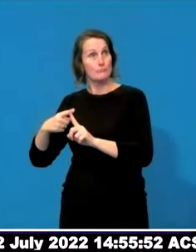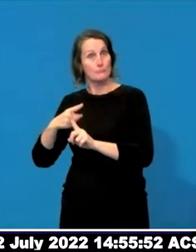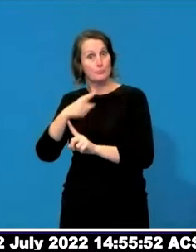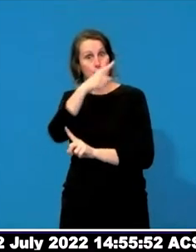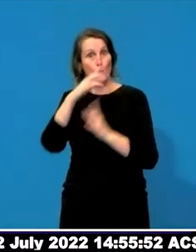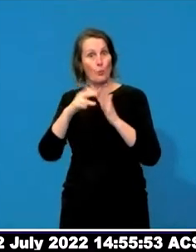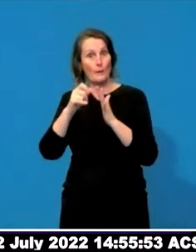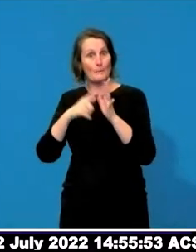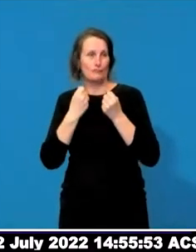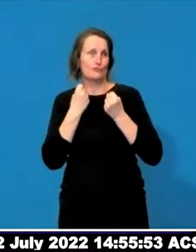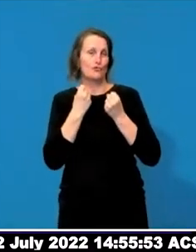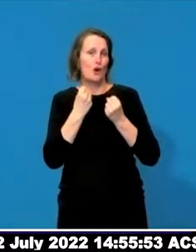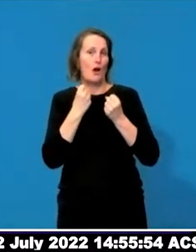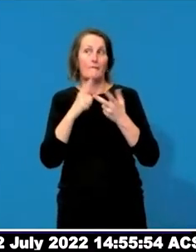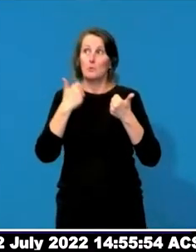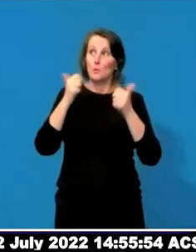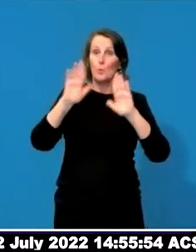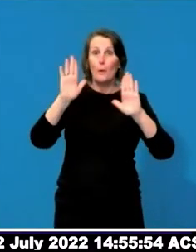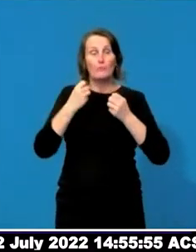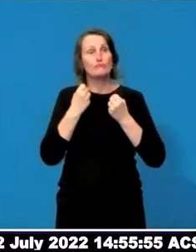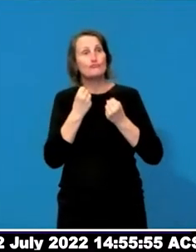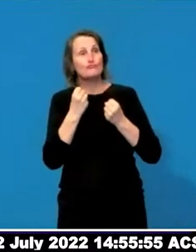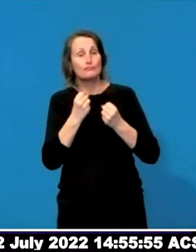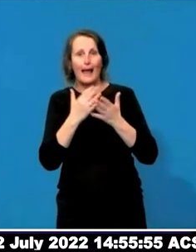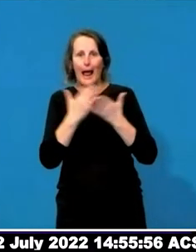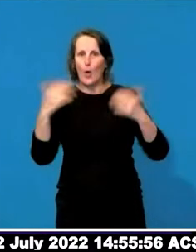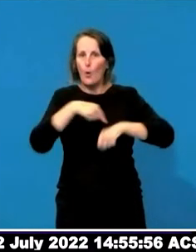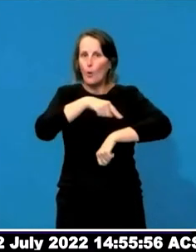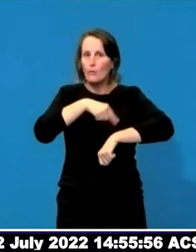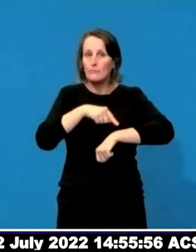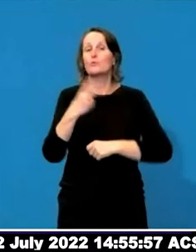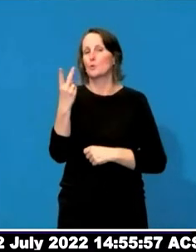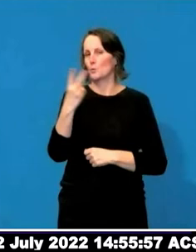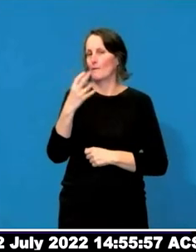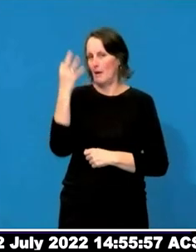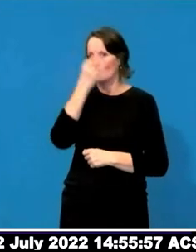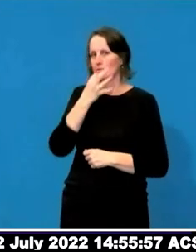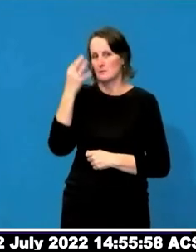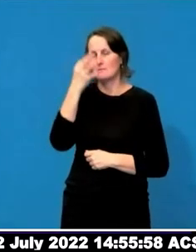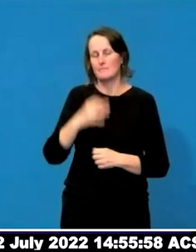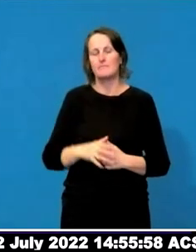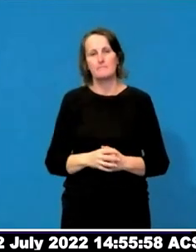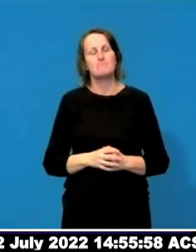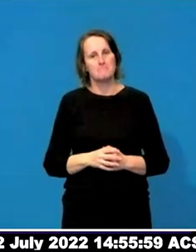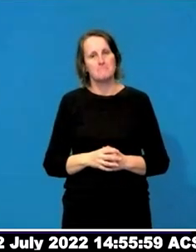assuming good weather conditions? 12 hours. And so on how many occasions would you